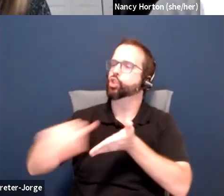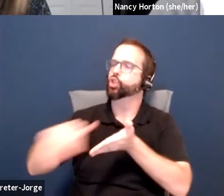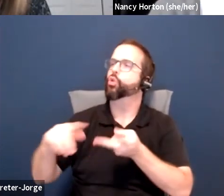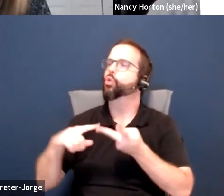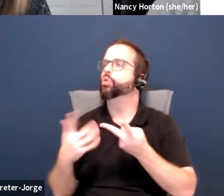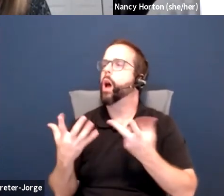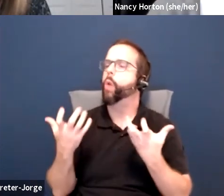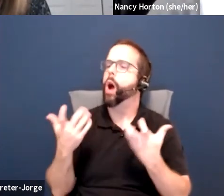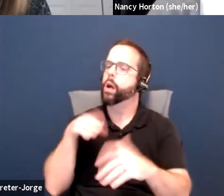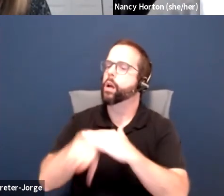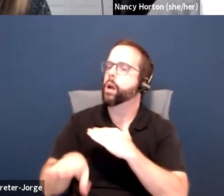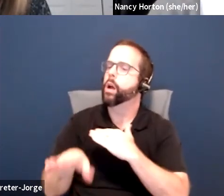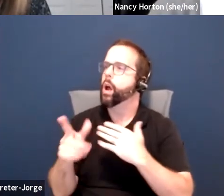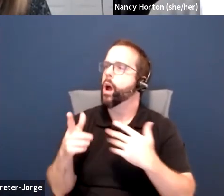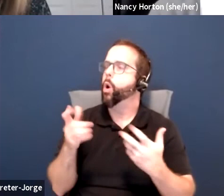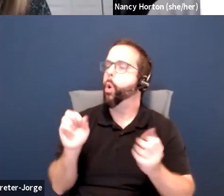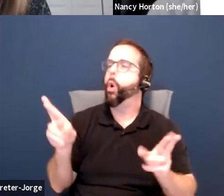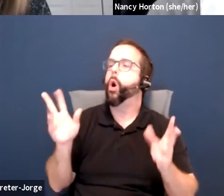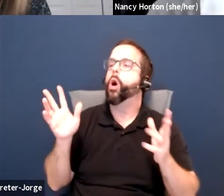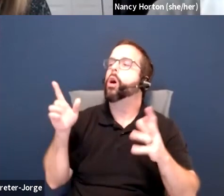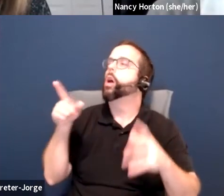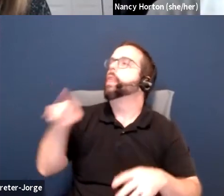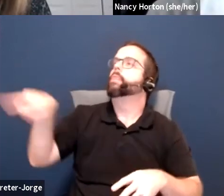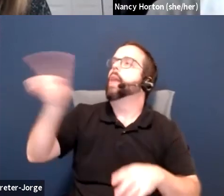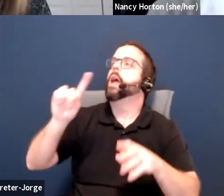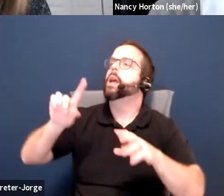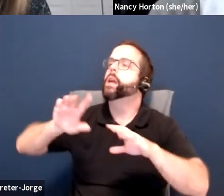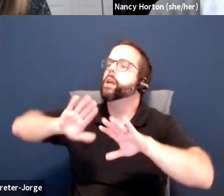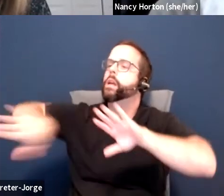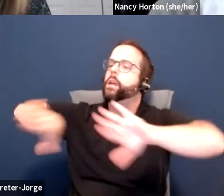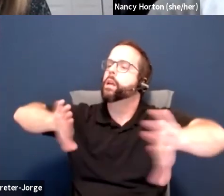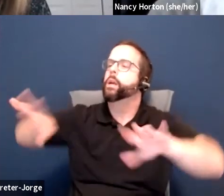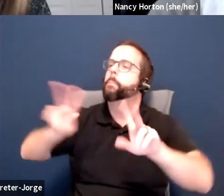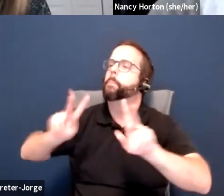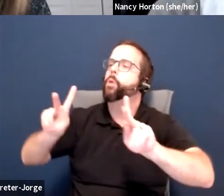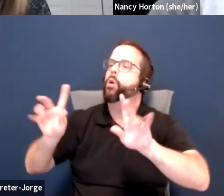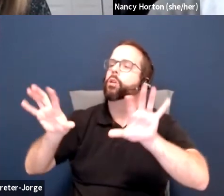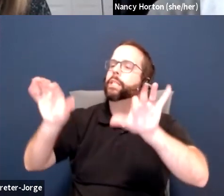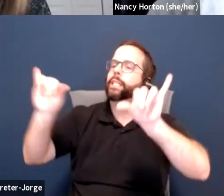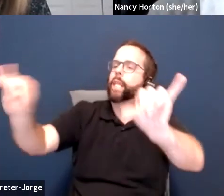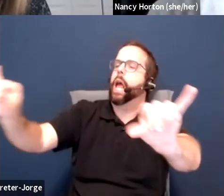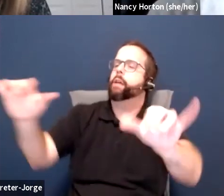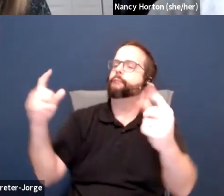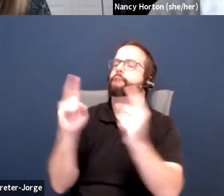and still allowed to come in or they were saying I want you to clear the